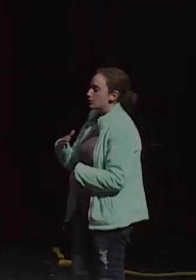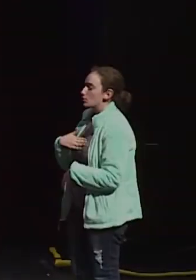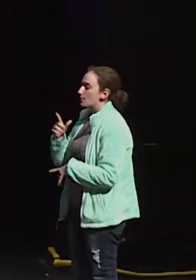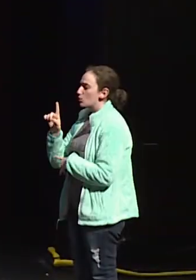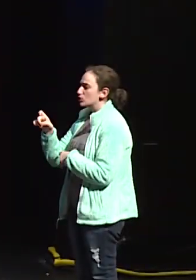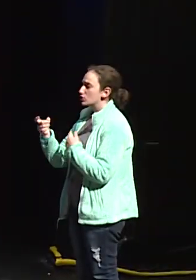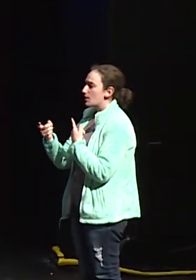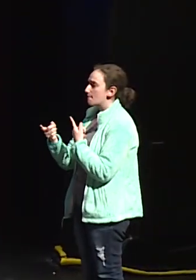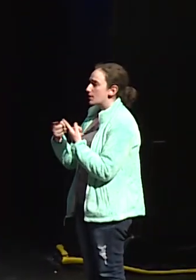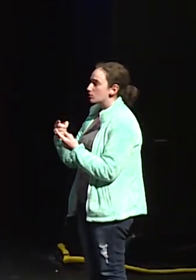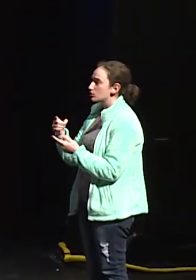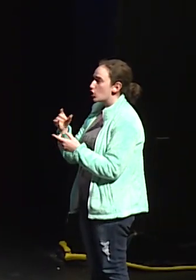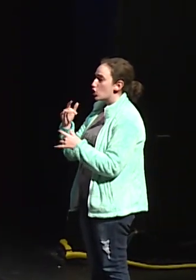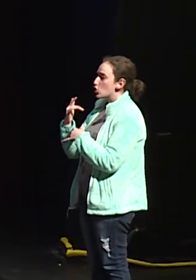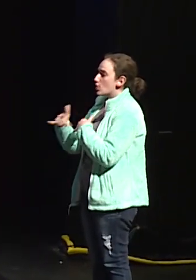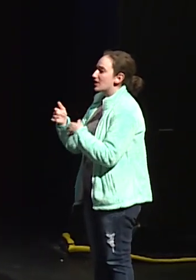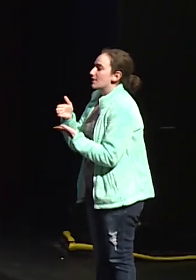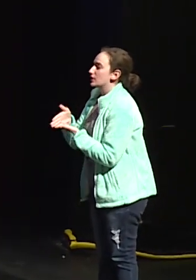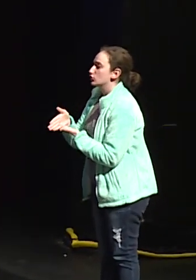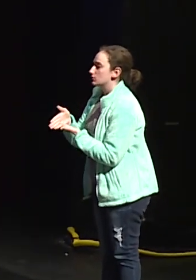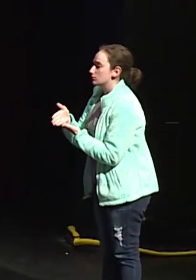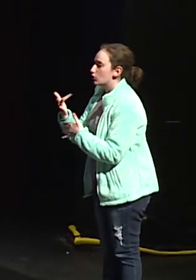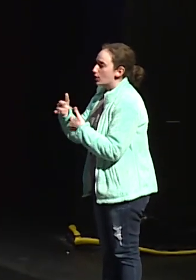My question is about early intervention.